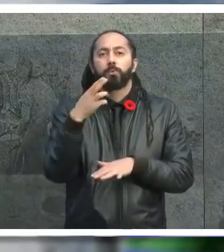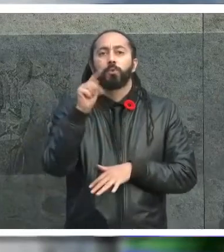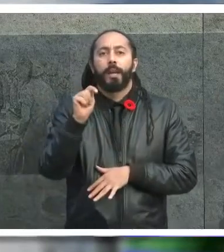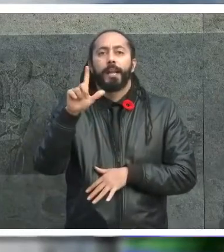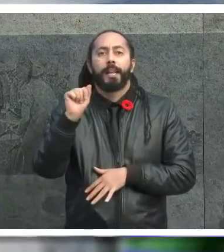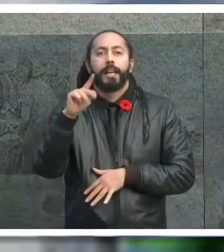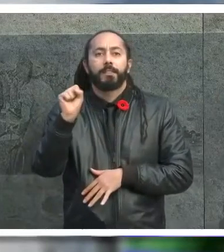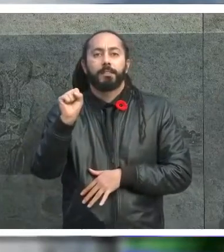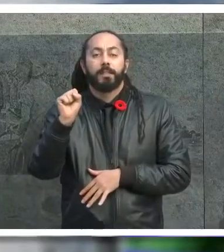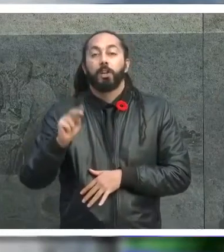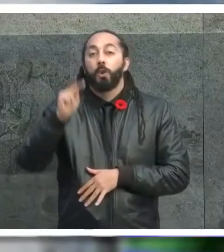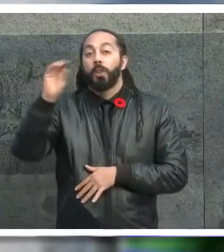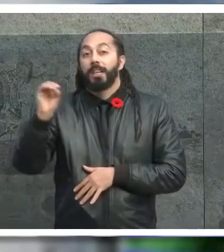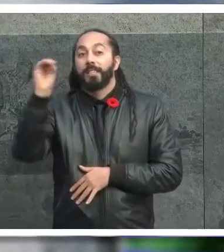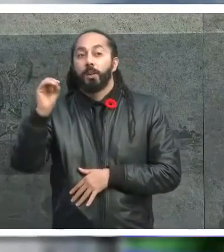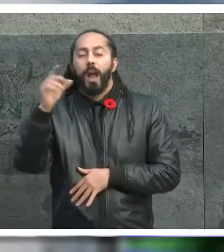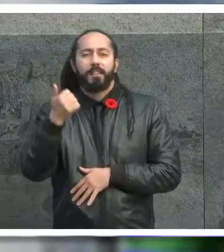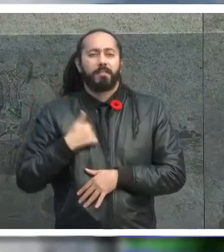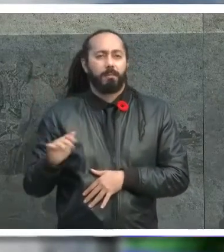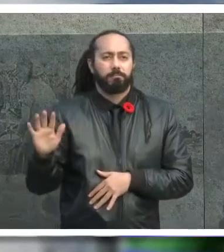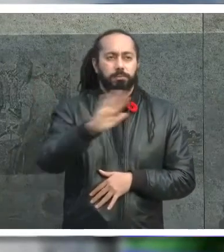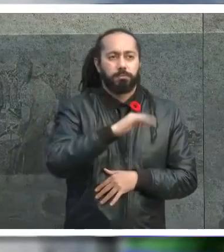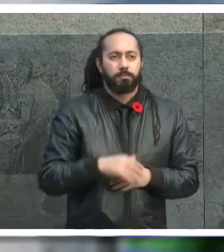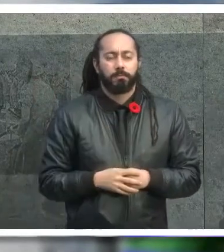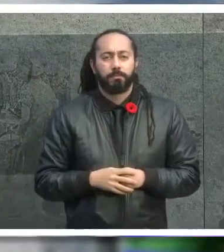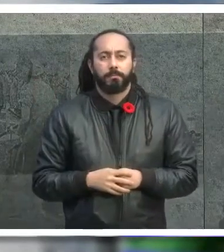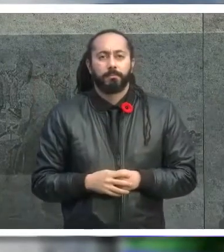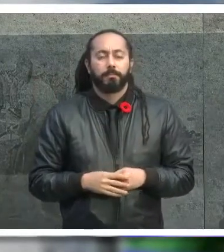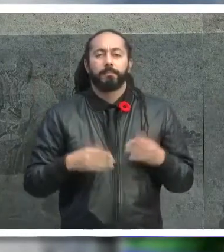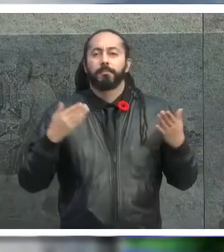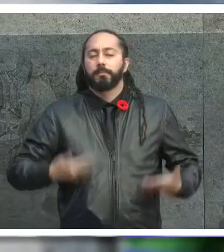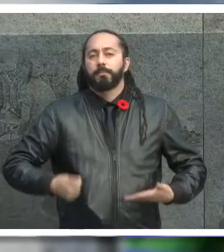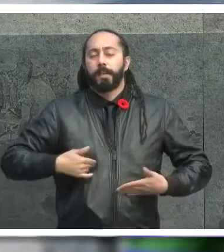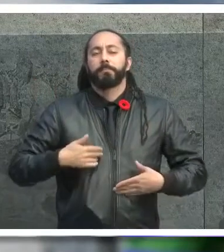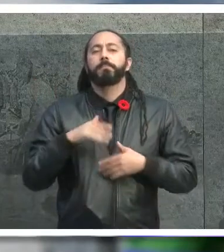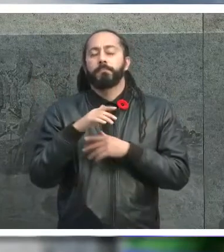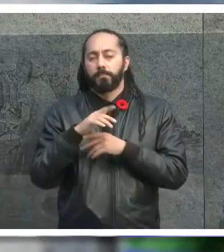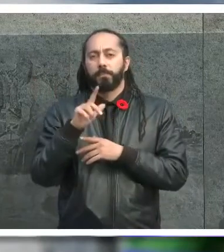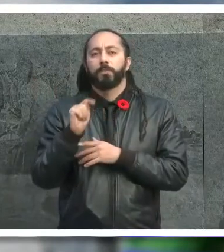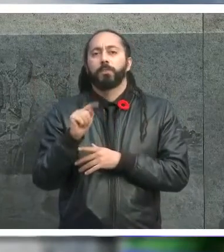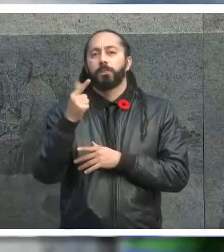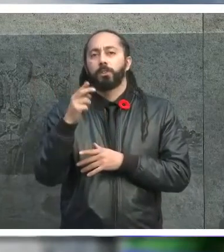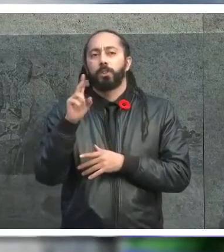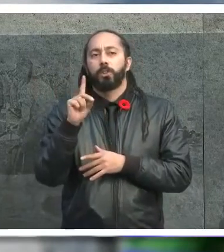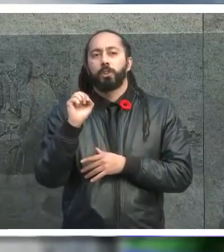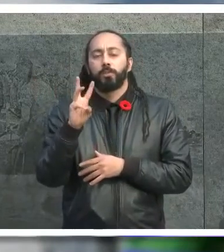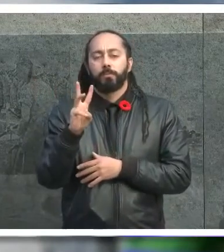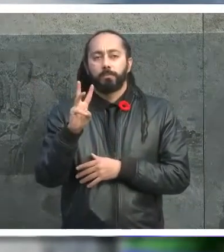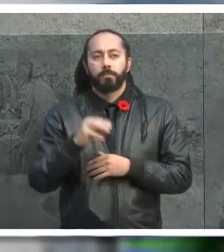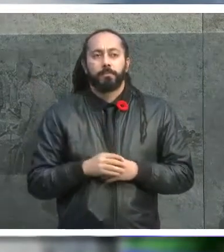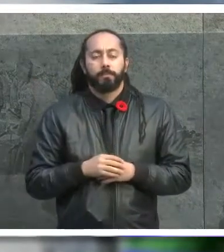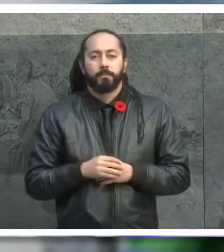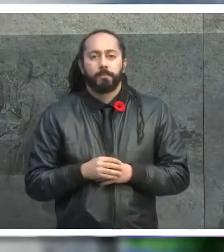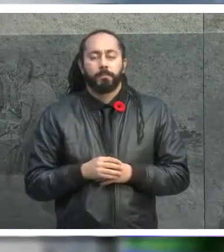saving lives on the Great Lakes and throughout Ontario and northern Canada. My major! My name is Sean Michelle of 32 group